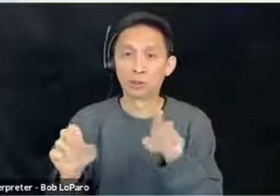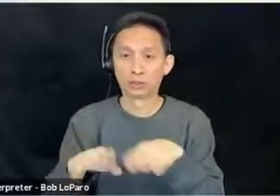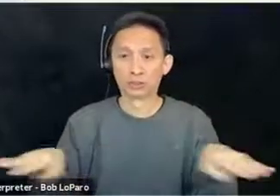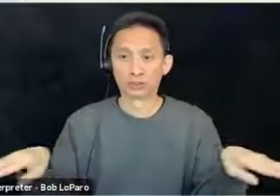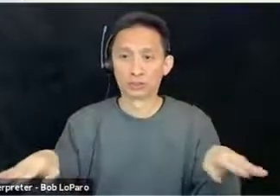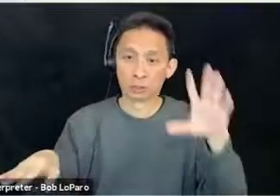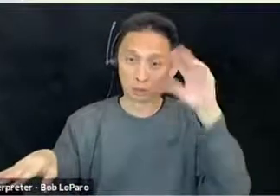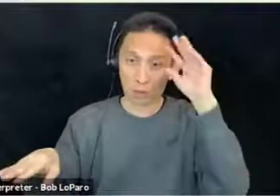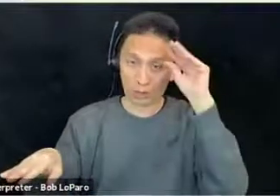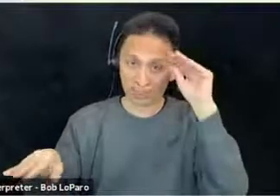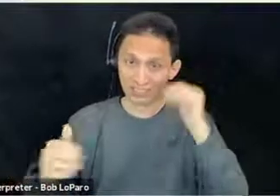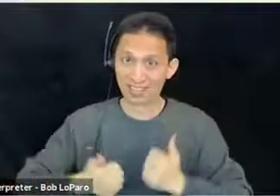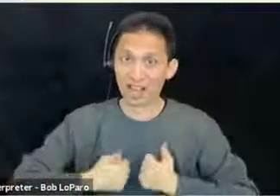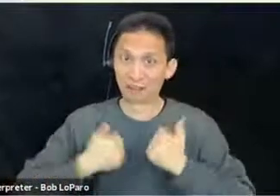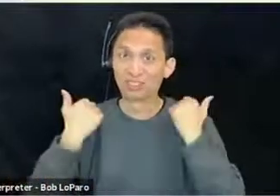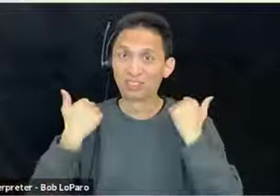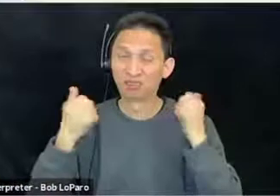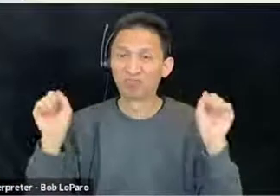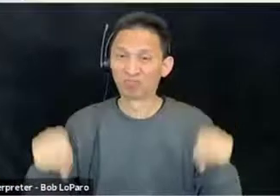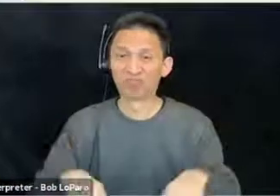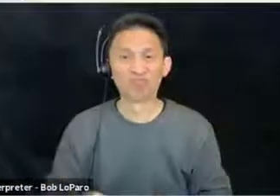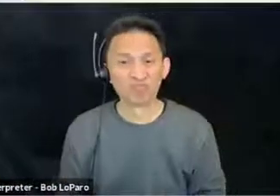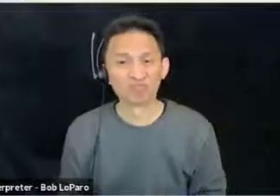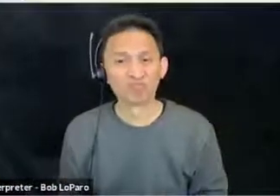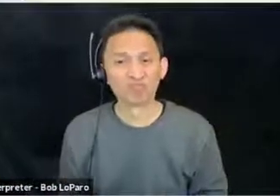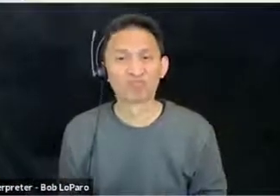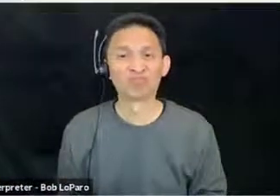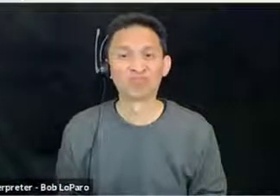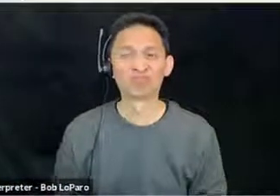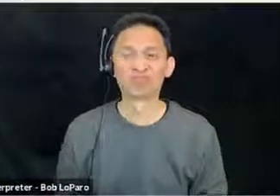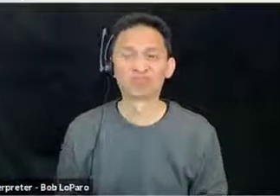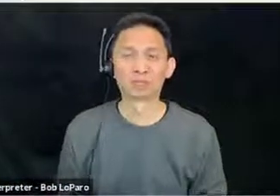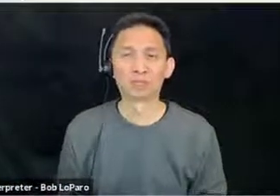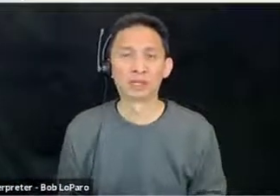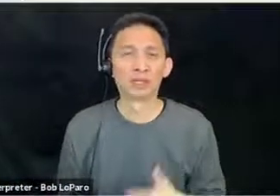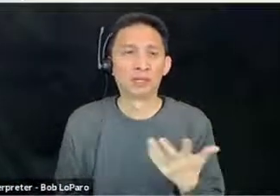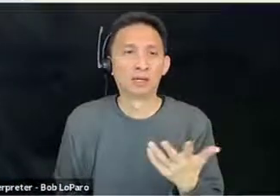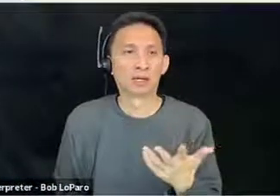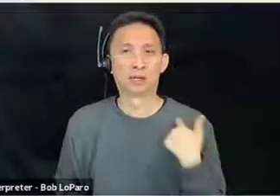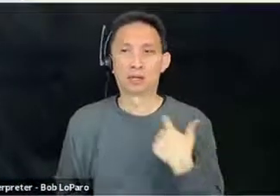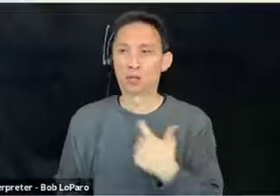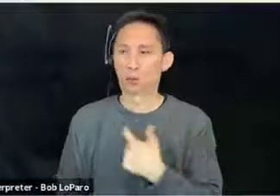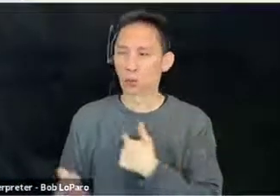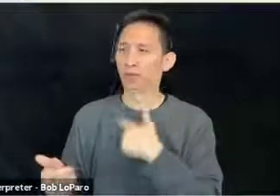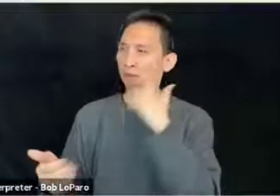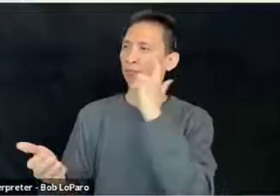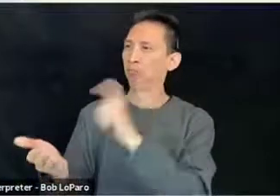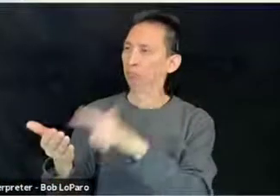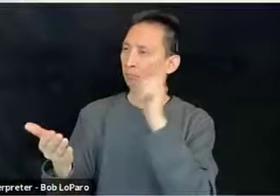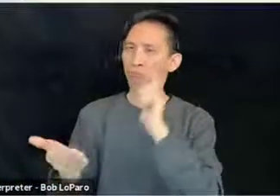And so, we're identifying individuals with peroxisomal disorders through this test,